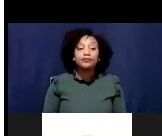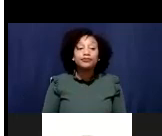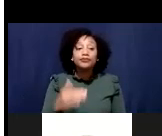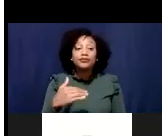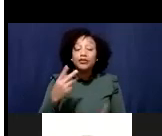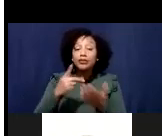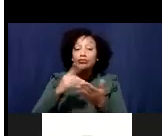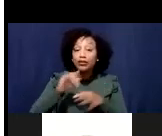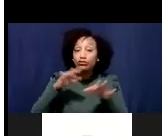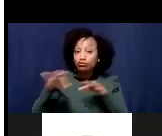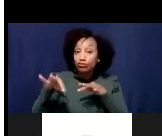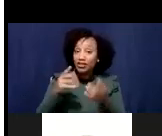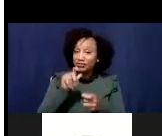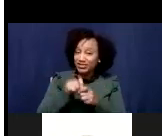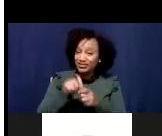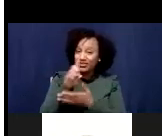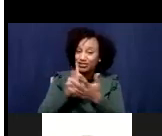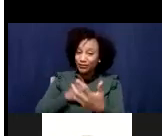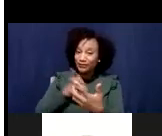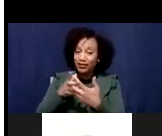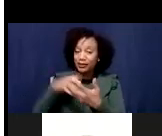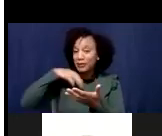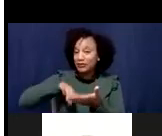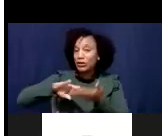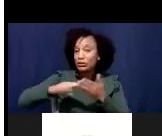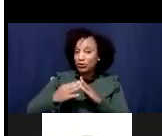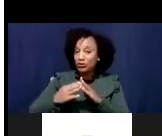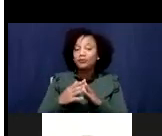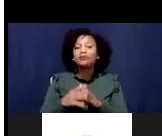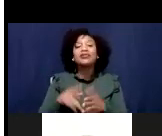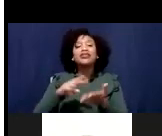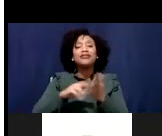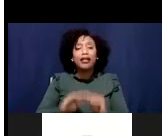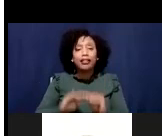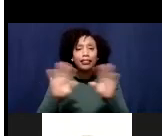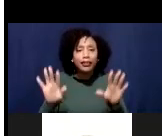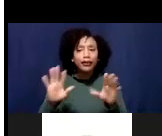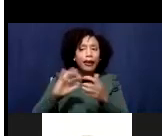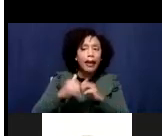to benefit this community and has well-defined methods of reaching intended community members